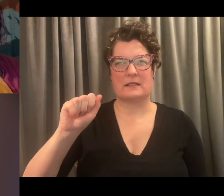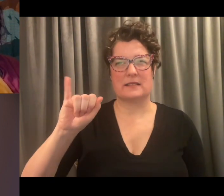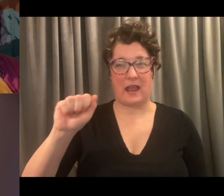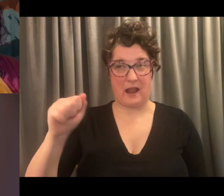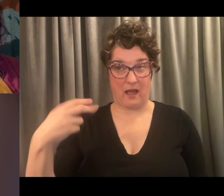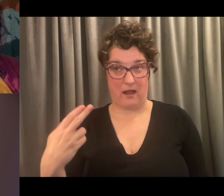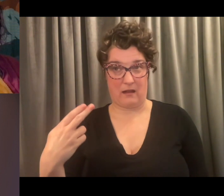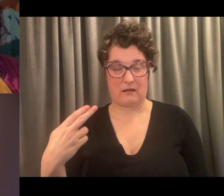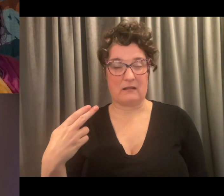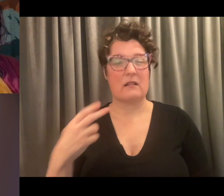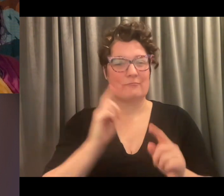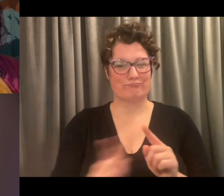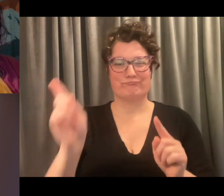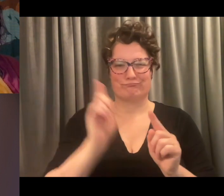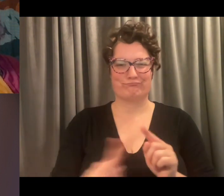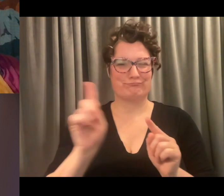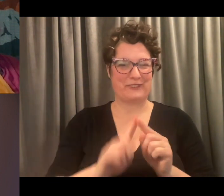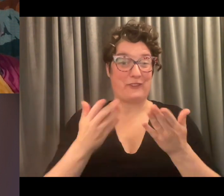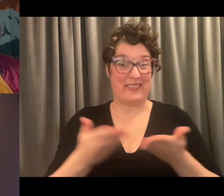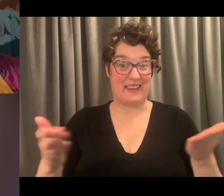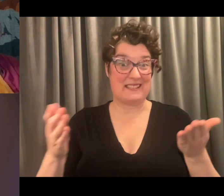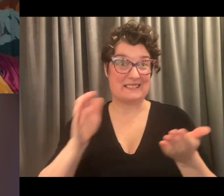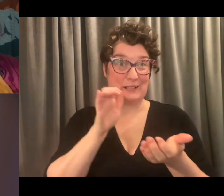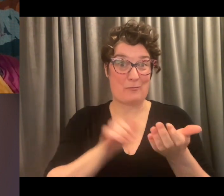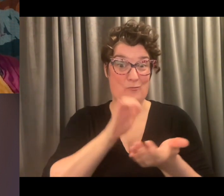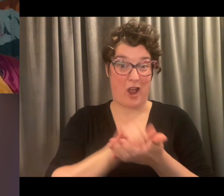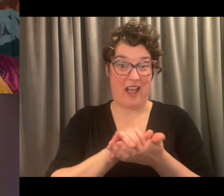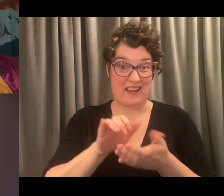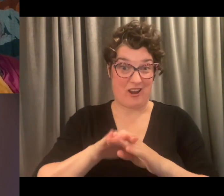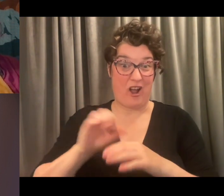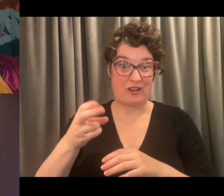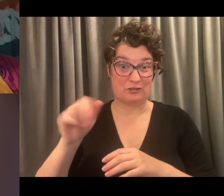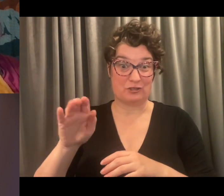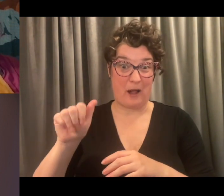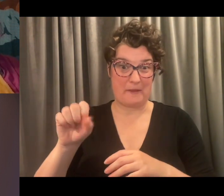that are put on by the, the Shabbos Bride, and, um, I don't think he says the Shabbos